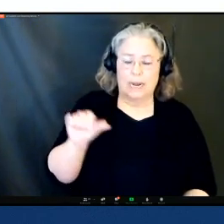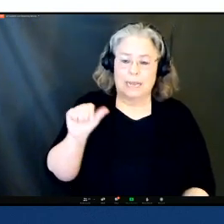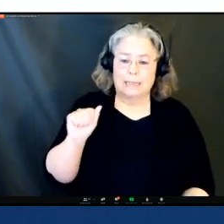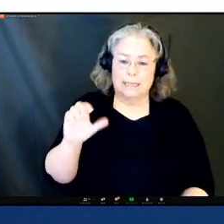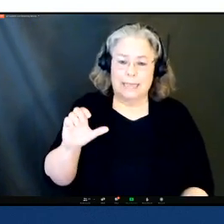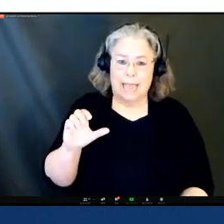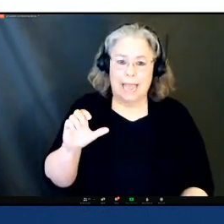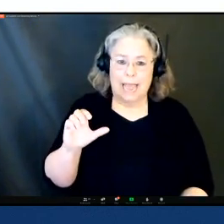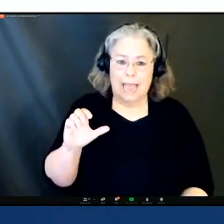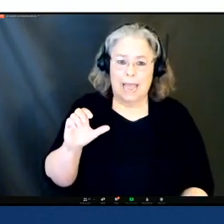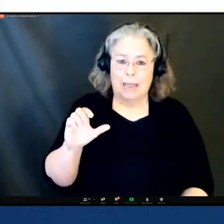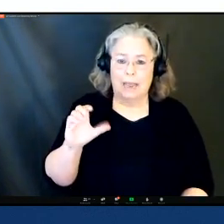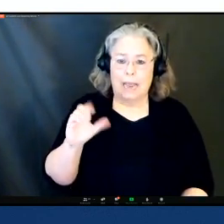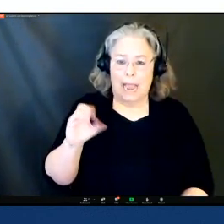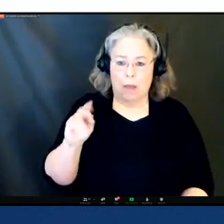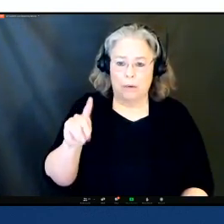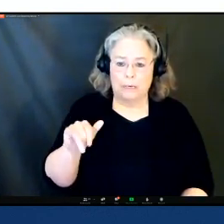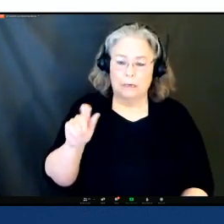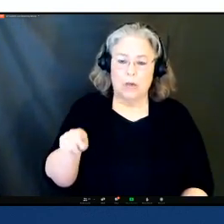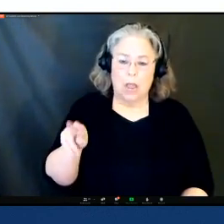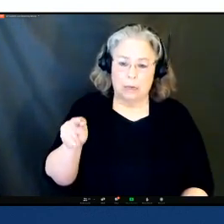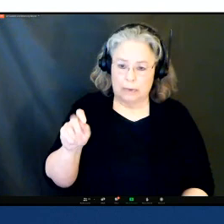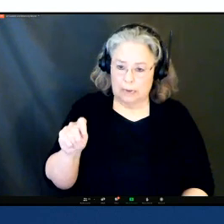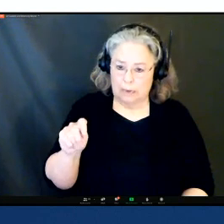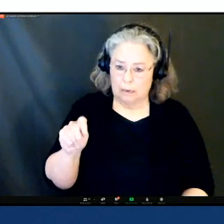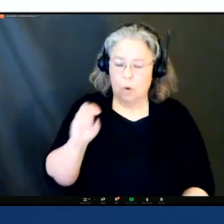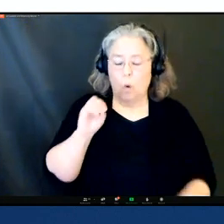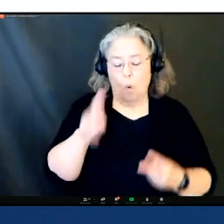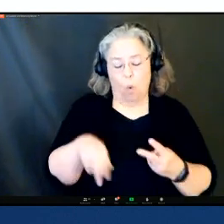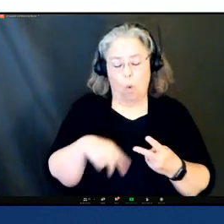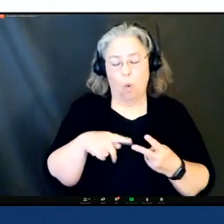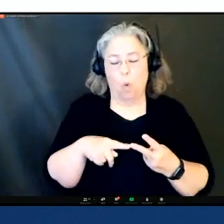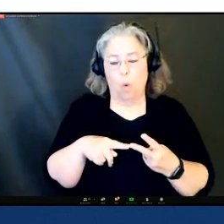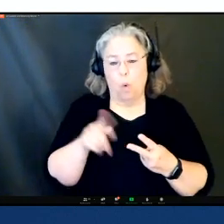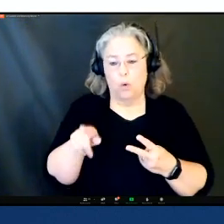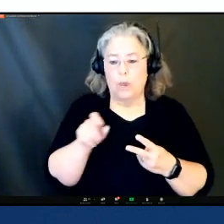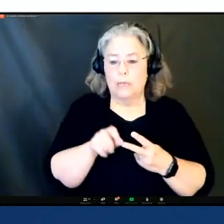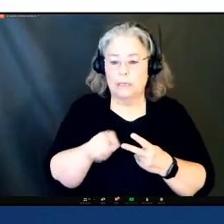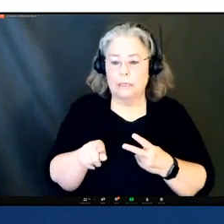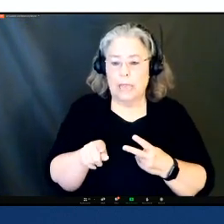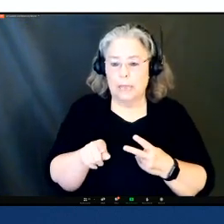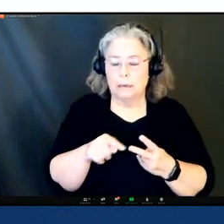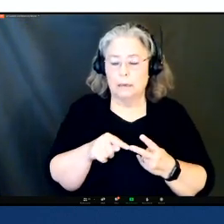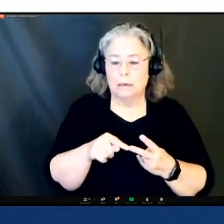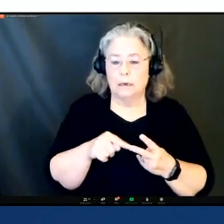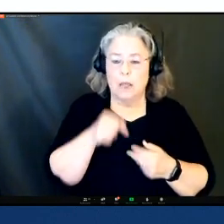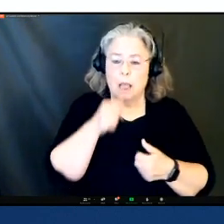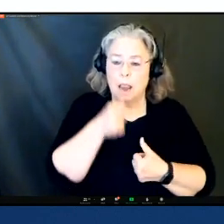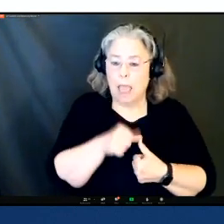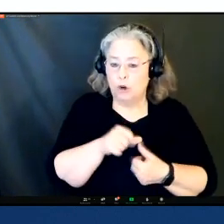Or you can send a letter in